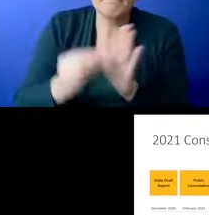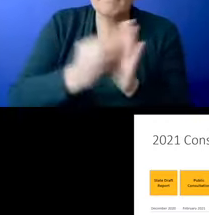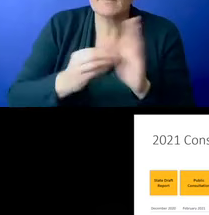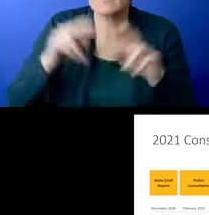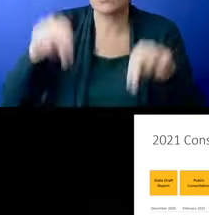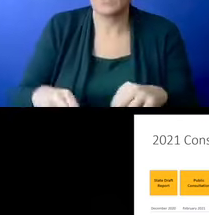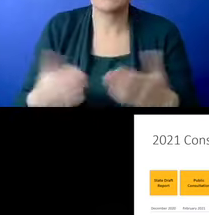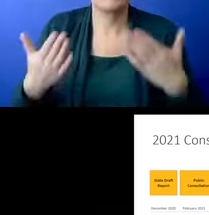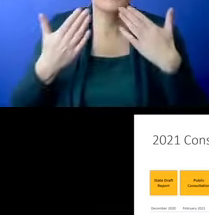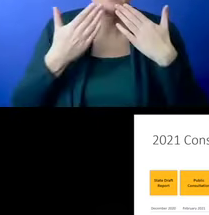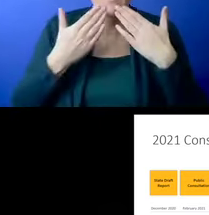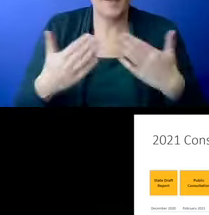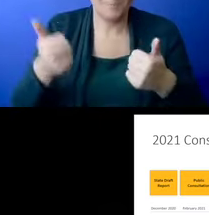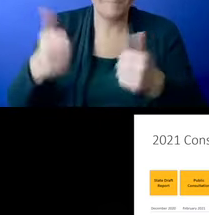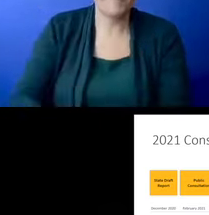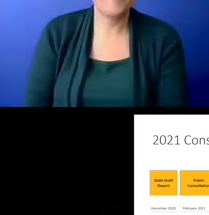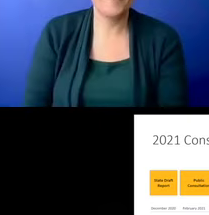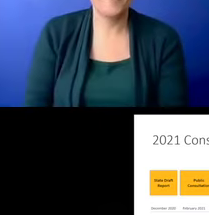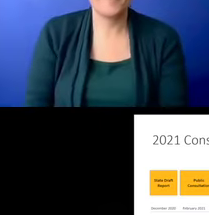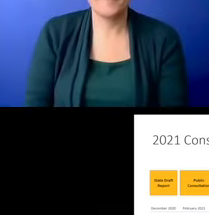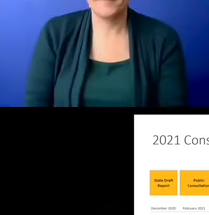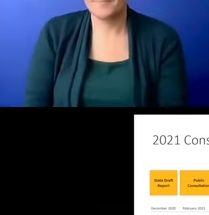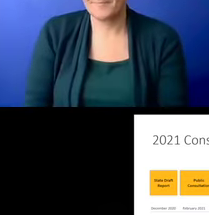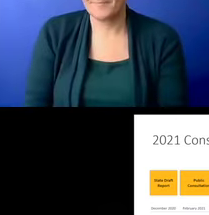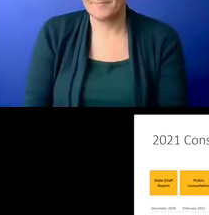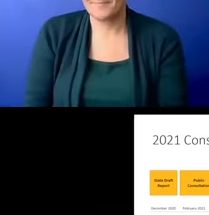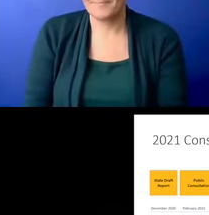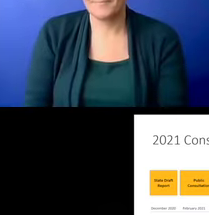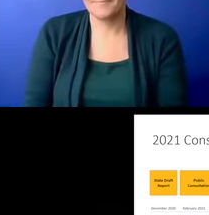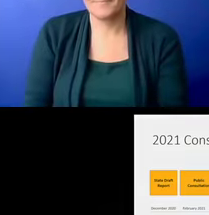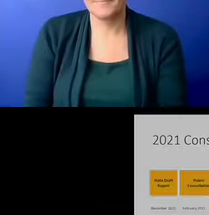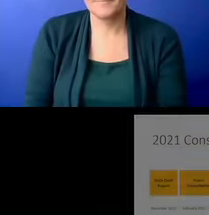Thank you!